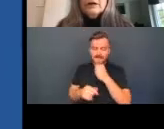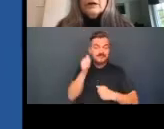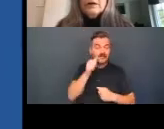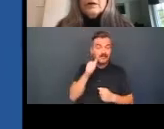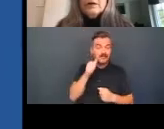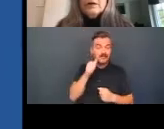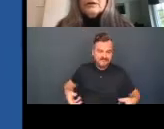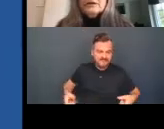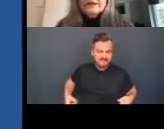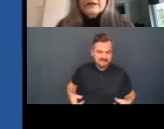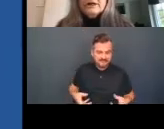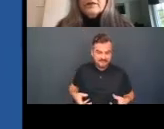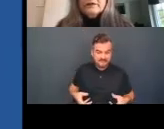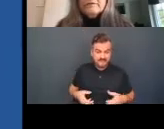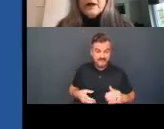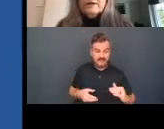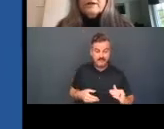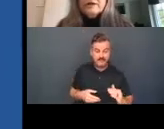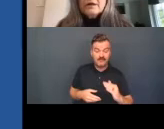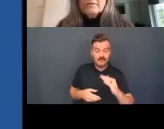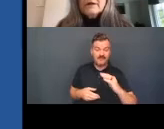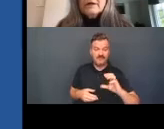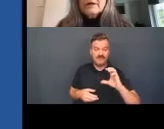16:11:12 Sitting on three blocks on top of the hill.